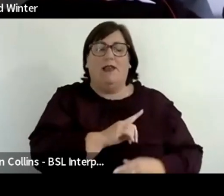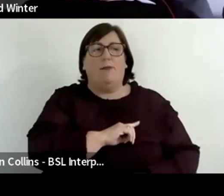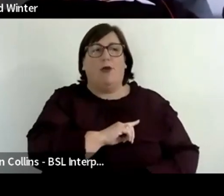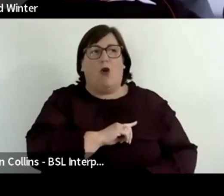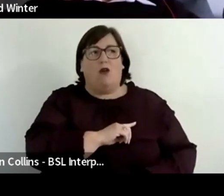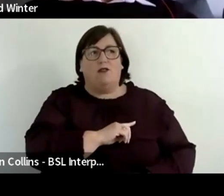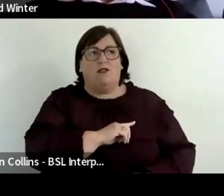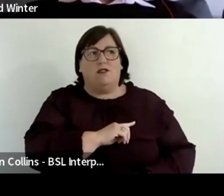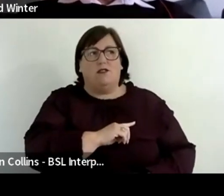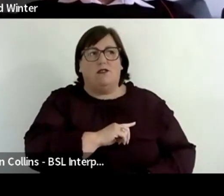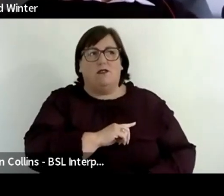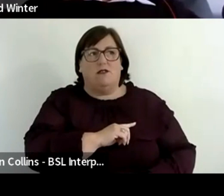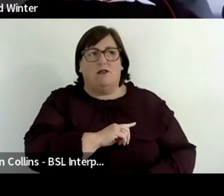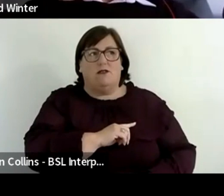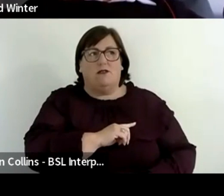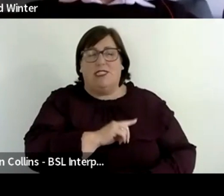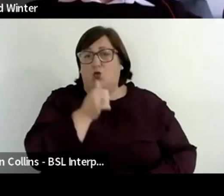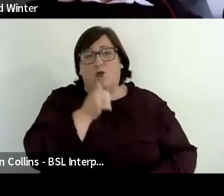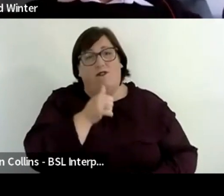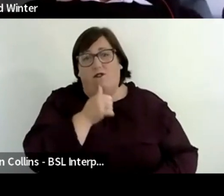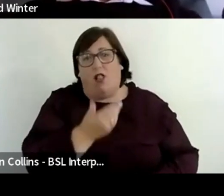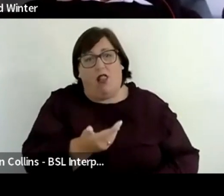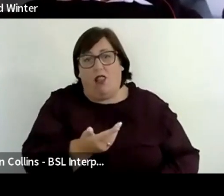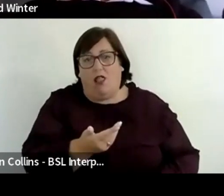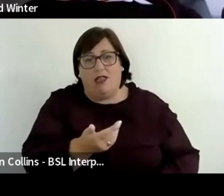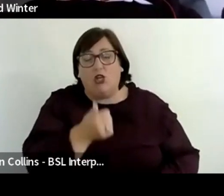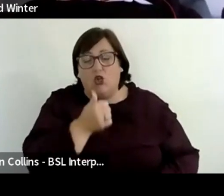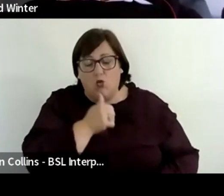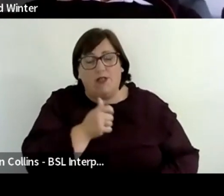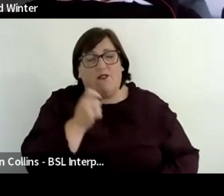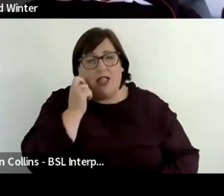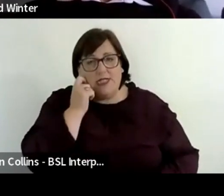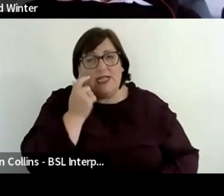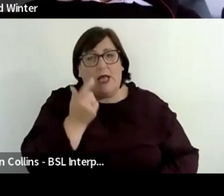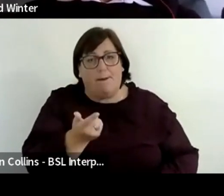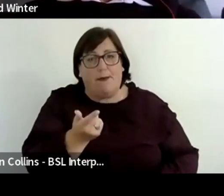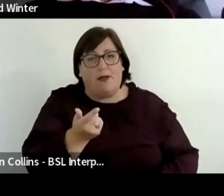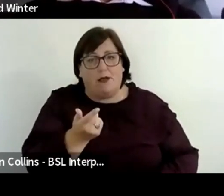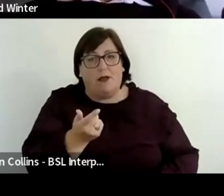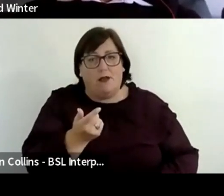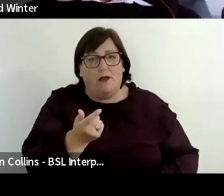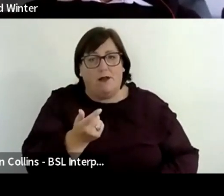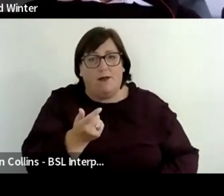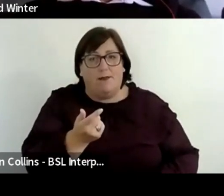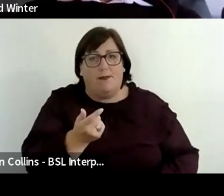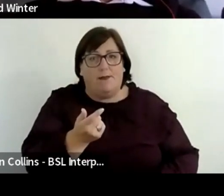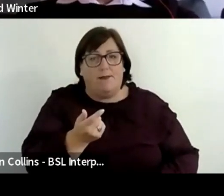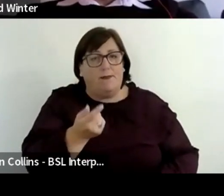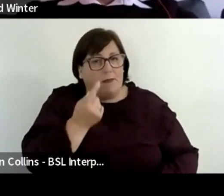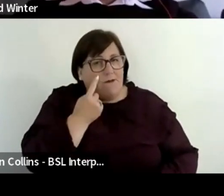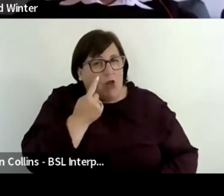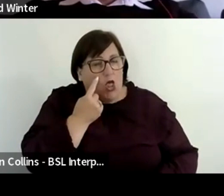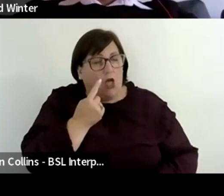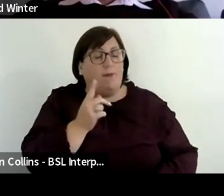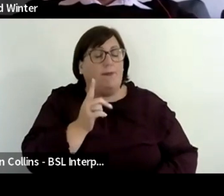Those are very, very useful tips. Look them up, rehearse your interview a little bit.